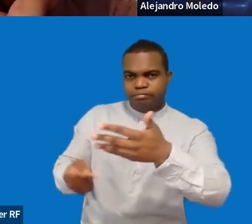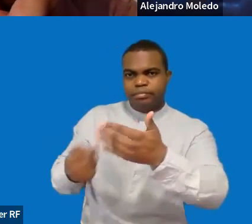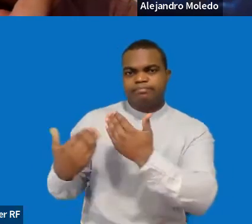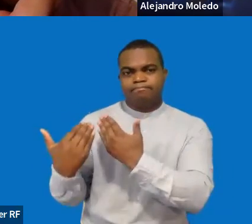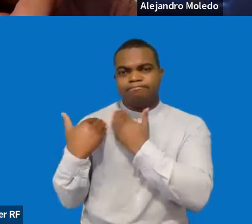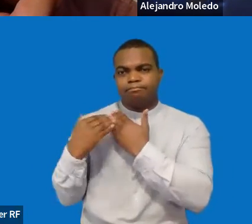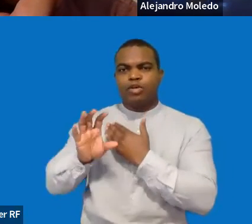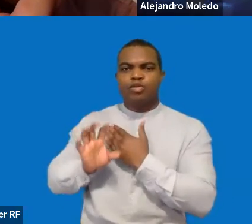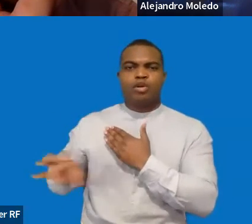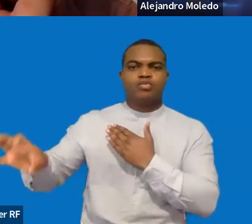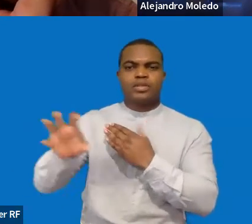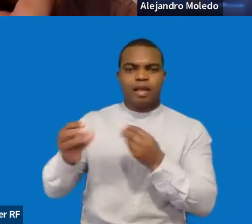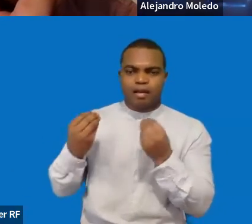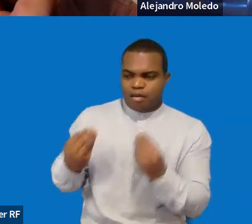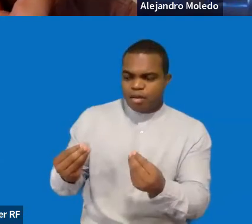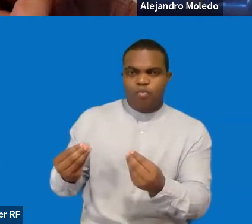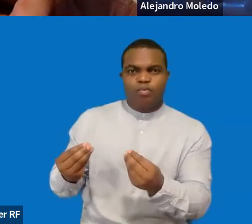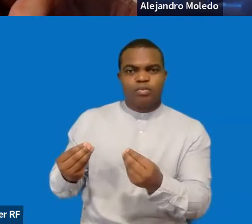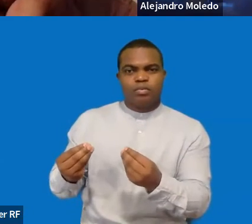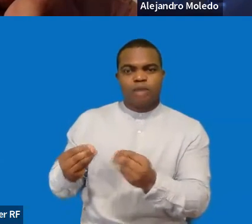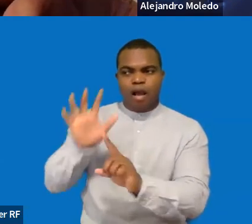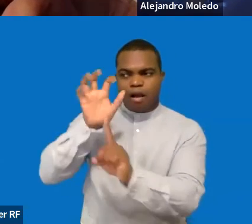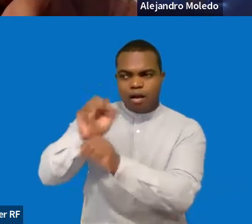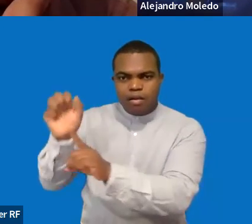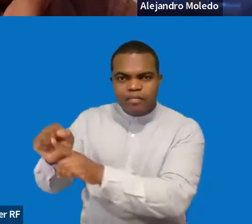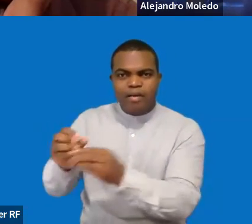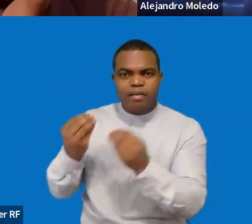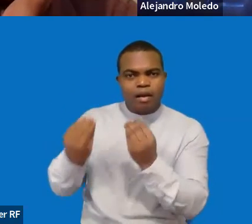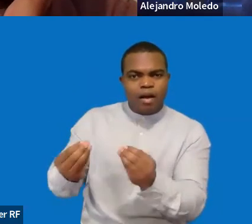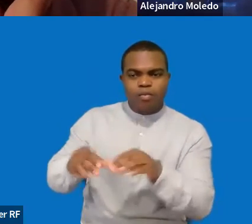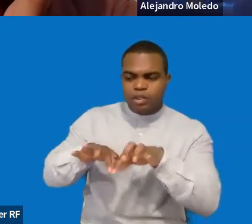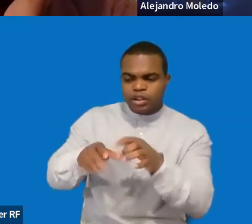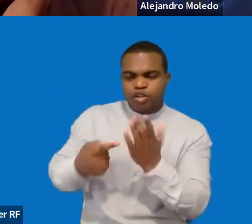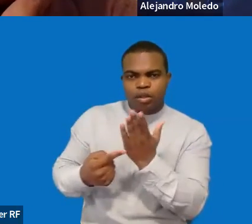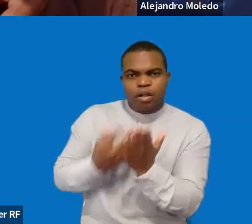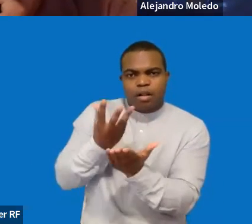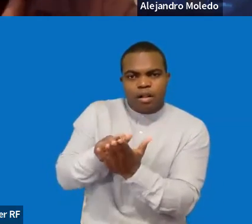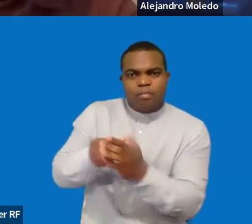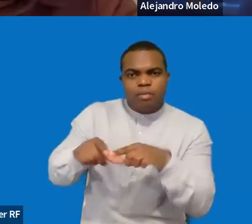the European Disability Card and the European Parking Card as digital cards as well.